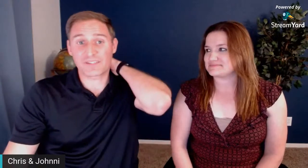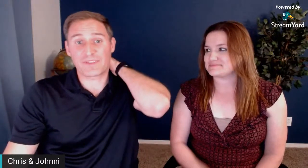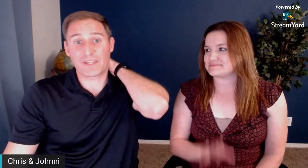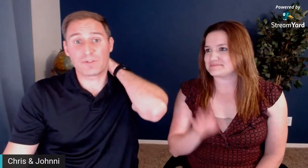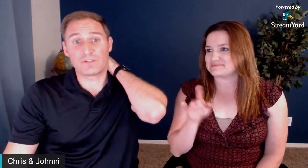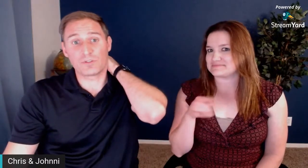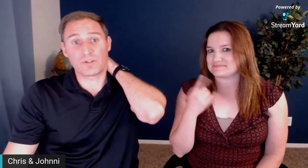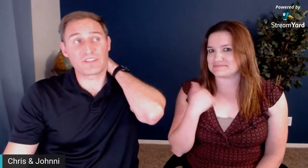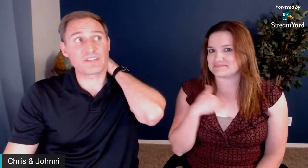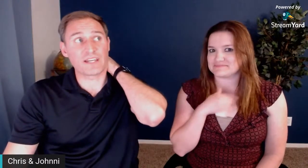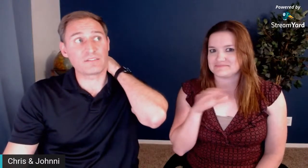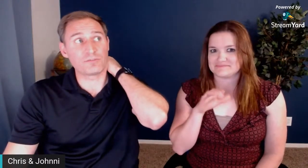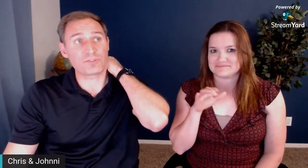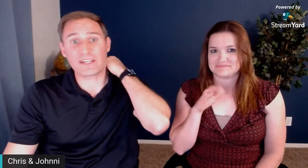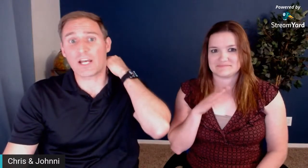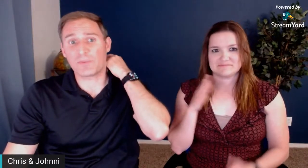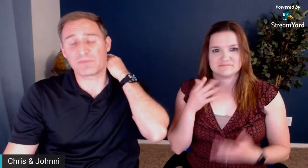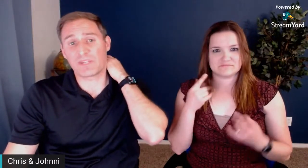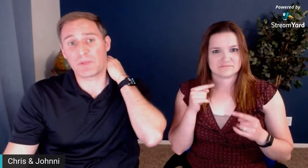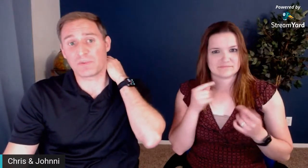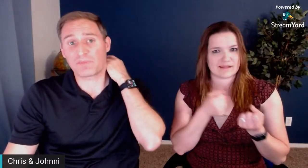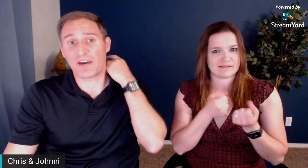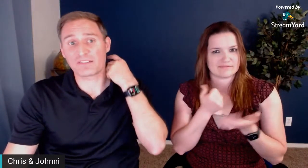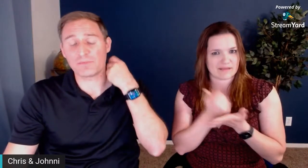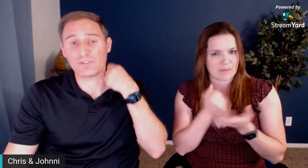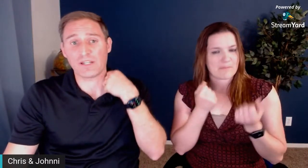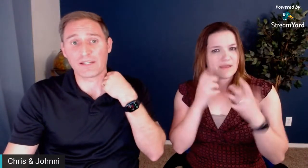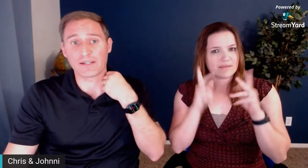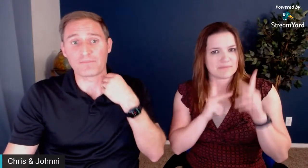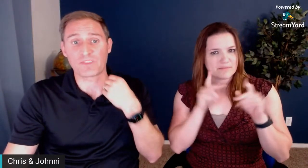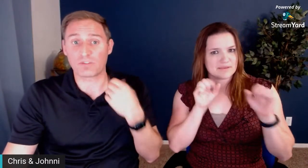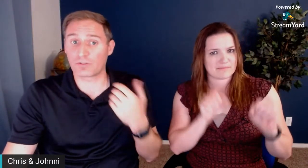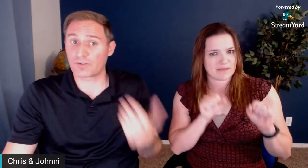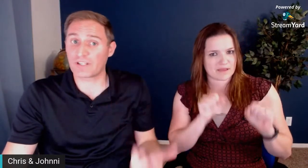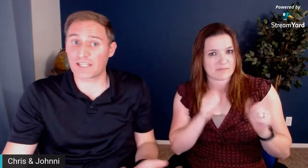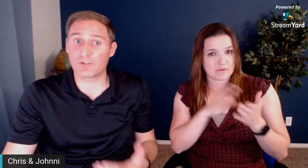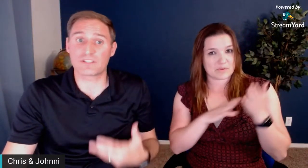something that we do on the side to try to help as many people as possible to learn the language